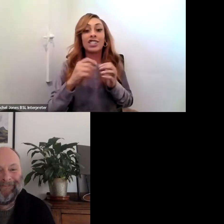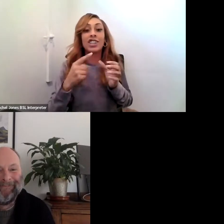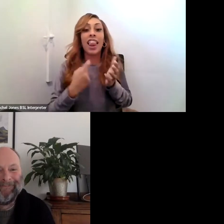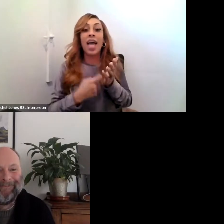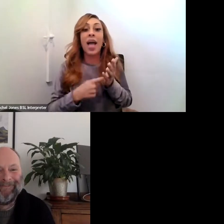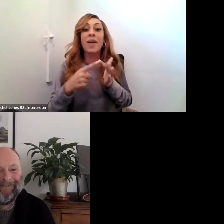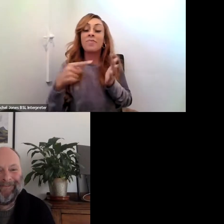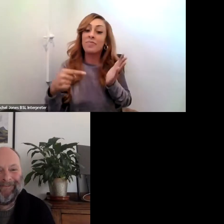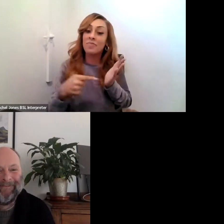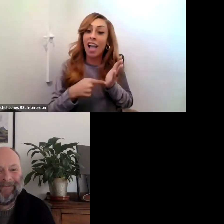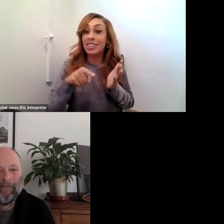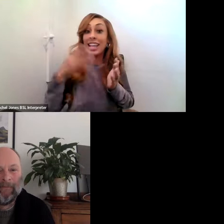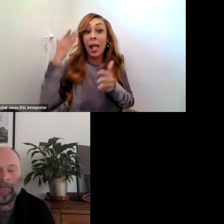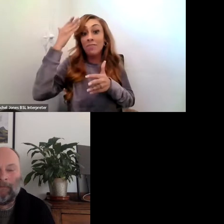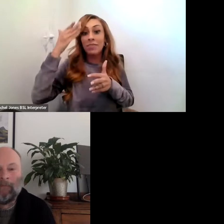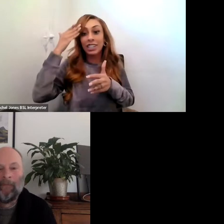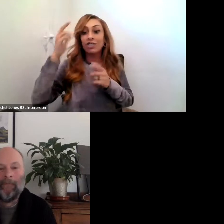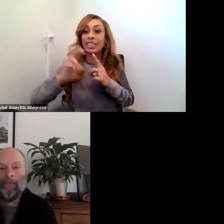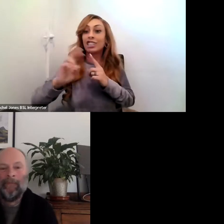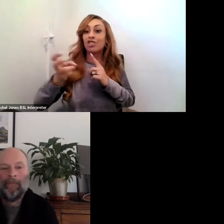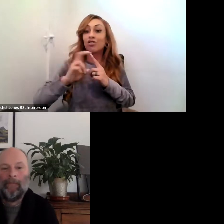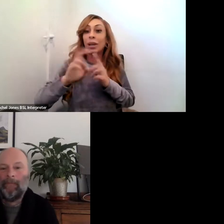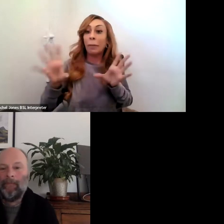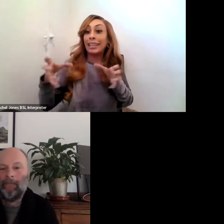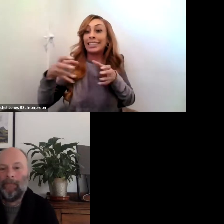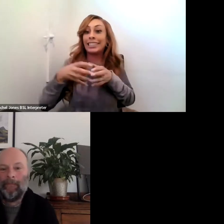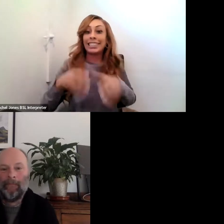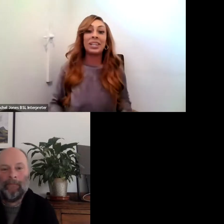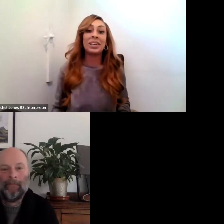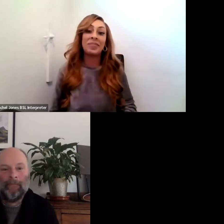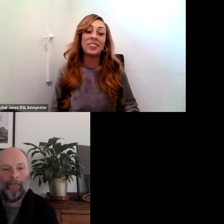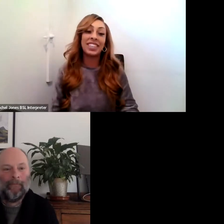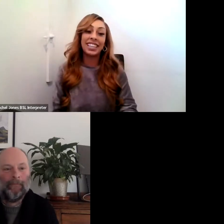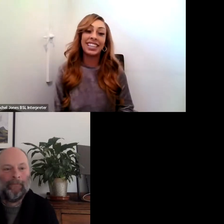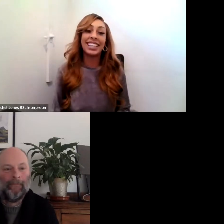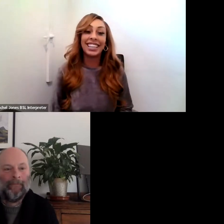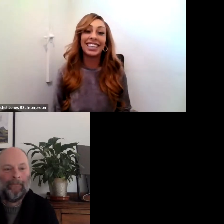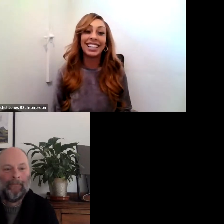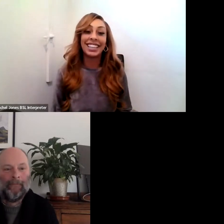if I can ask the three of you to turn cameras and microphones on, and to join us here today.